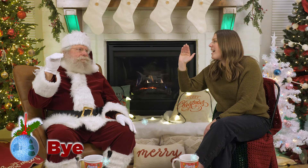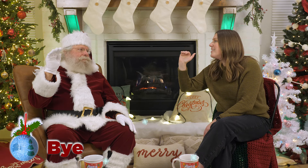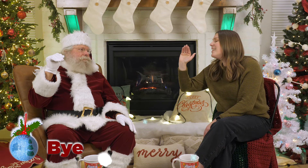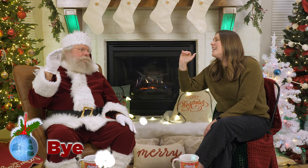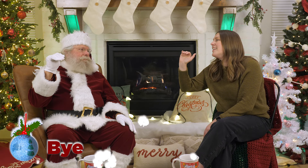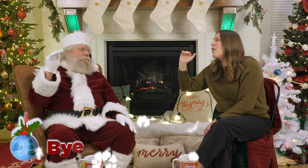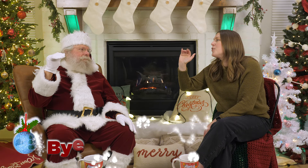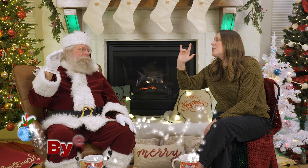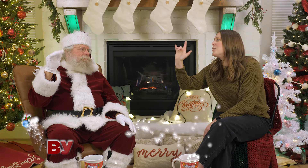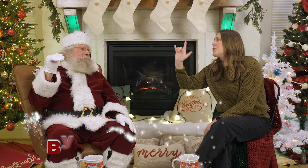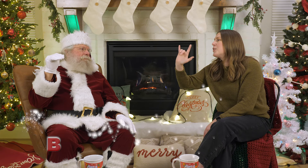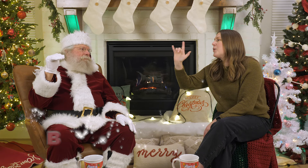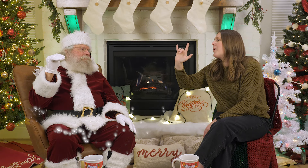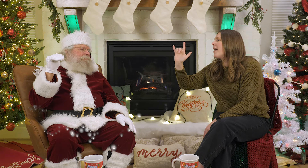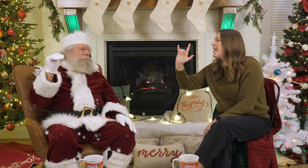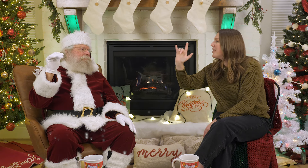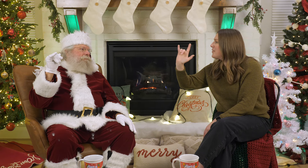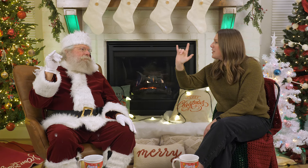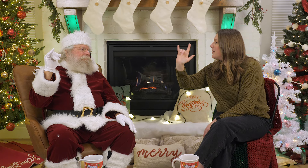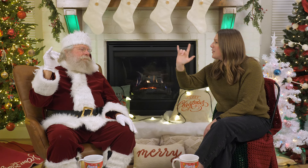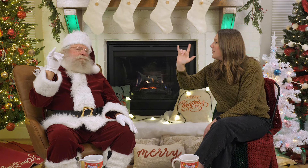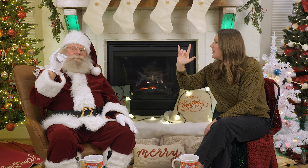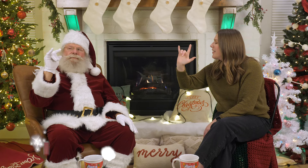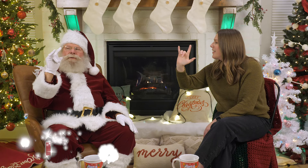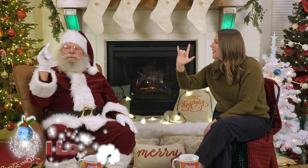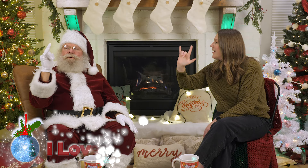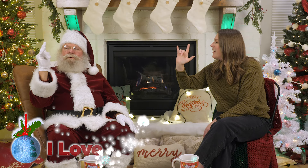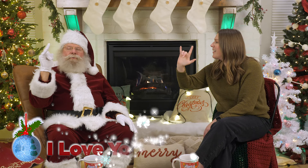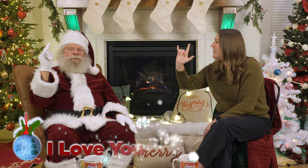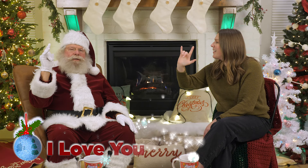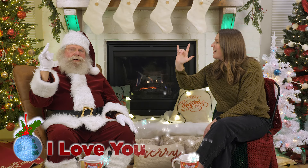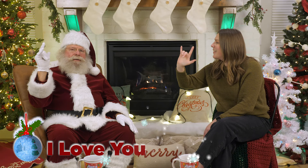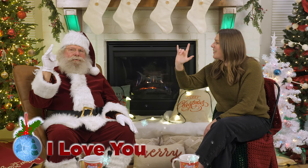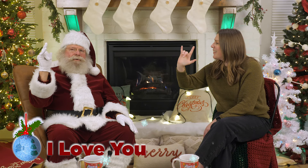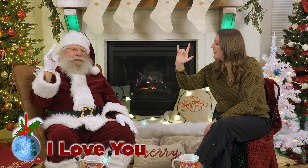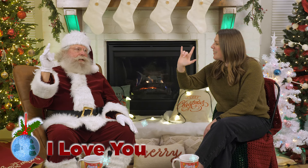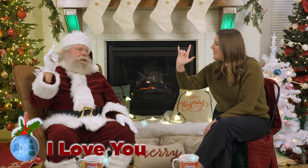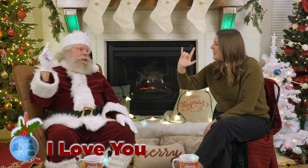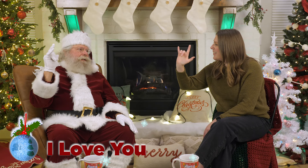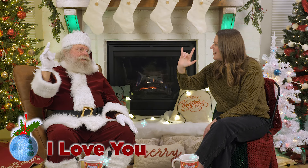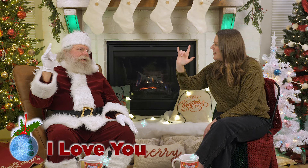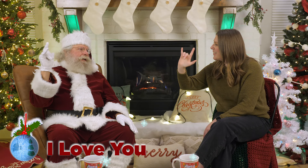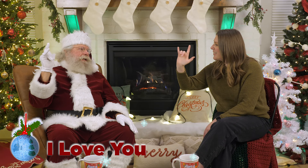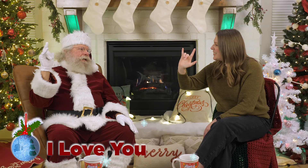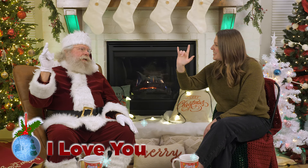And then also you can go. I love you. yes. I like that sign.